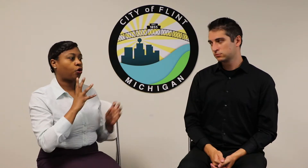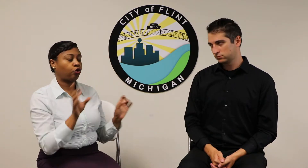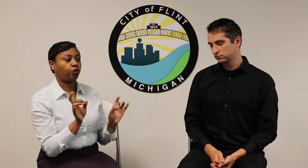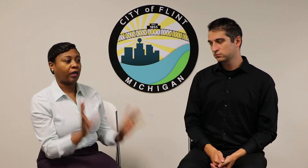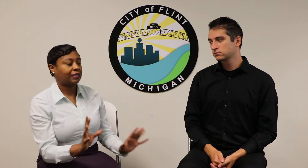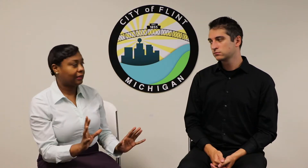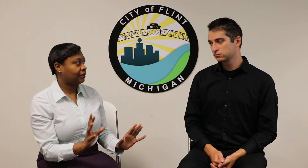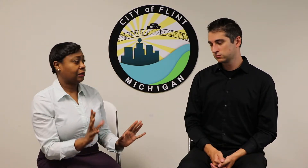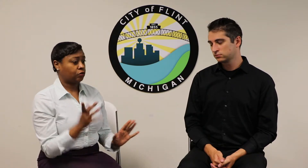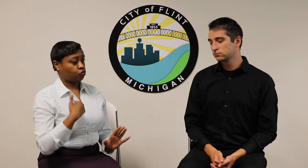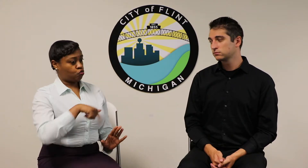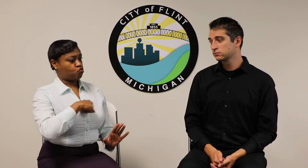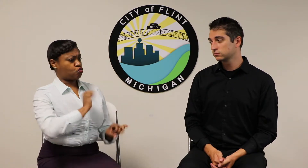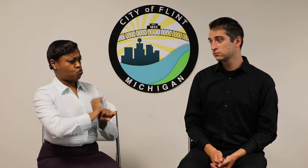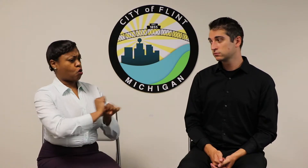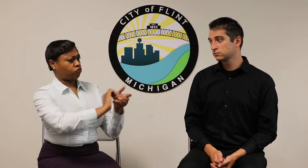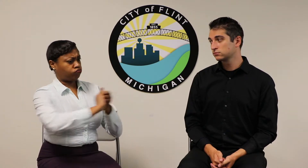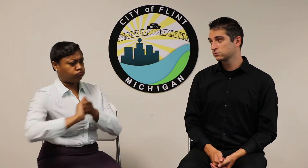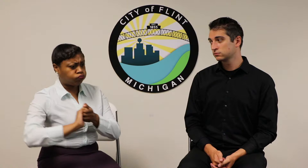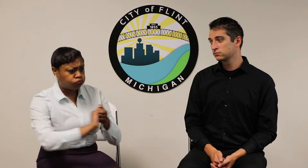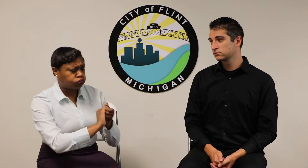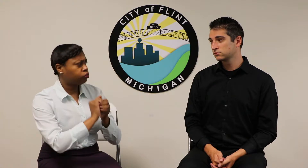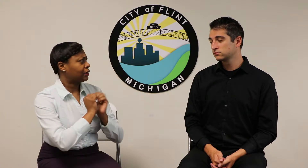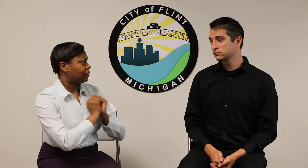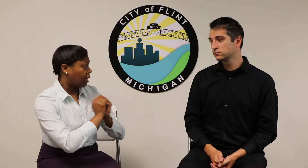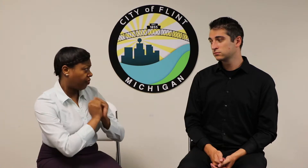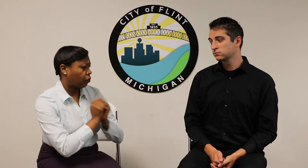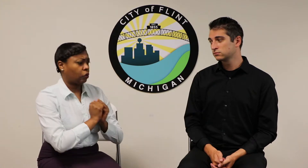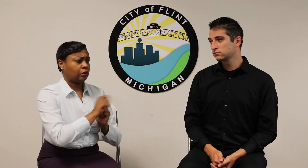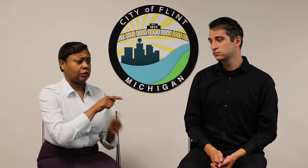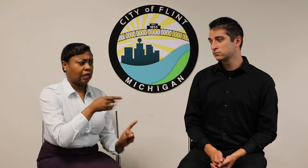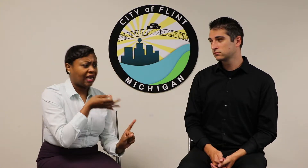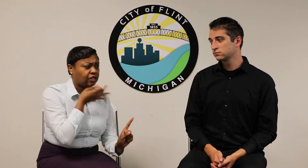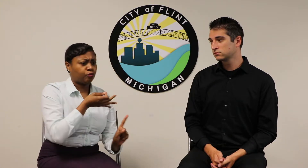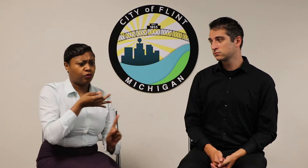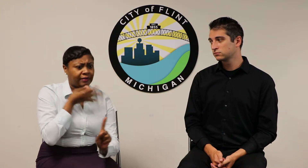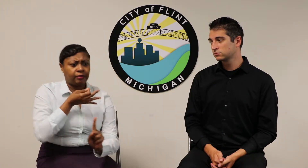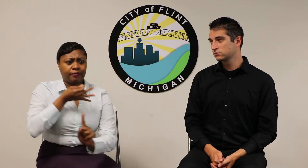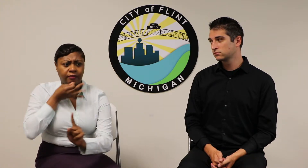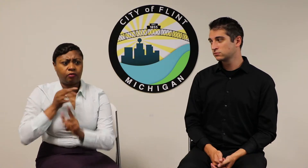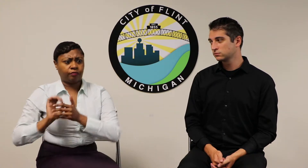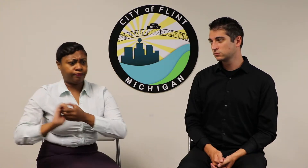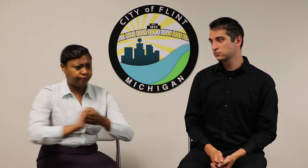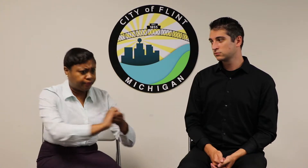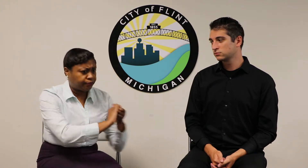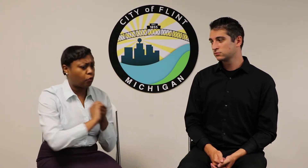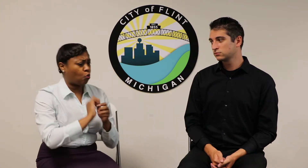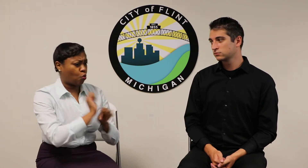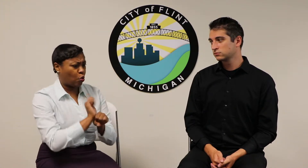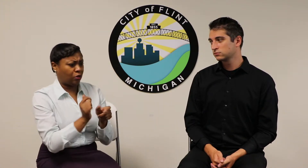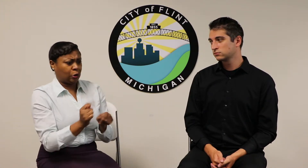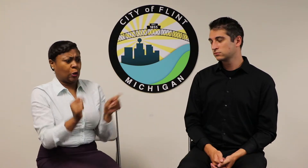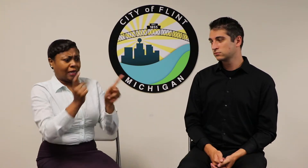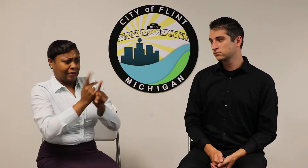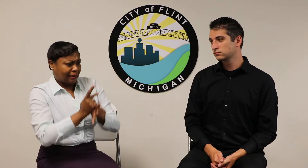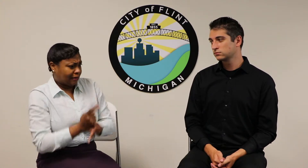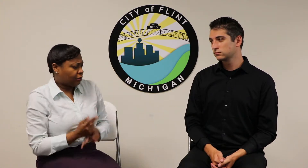working together as a broad cross-section of experts trying to sift our way through this information and as residents bring us different concerns